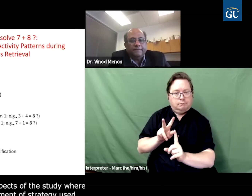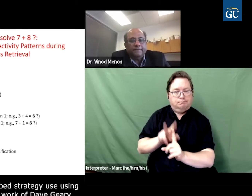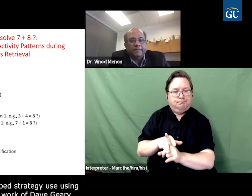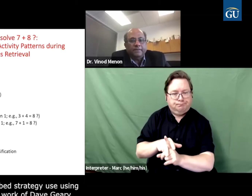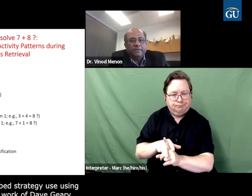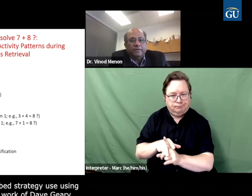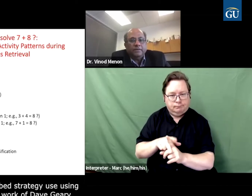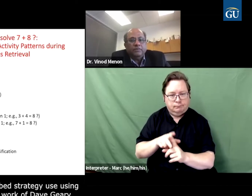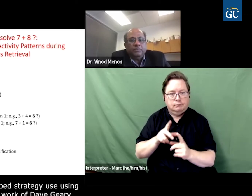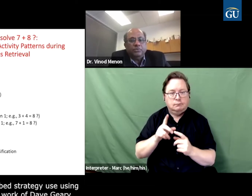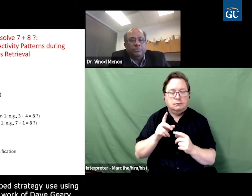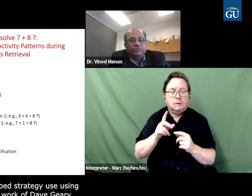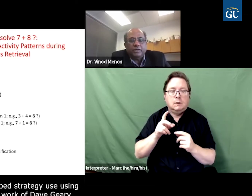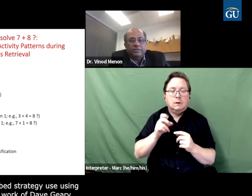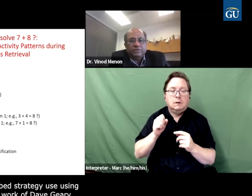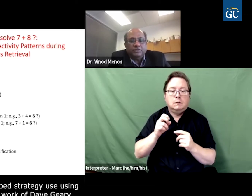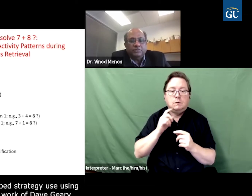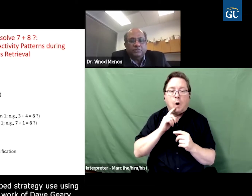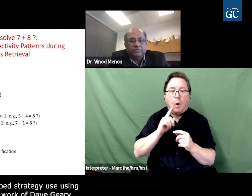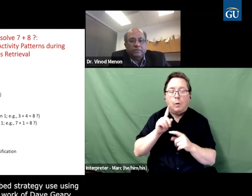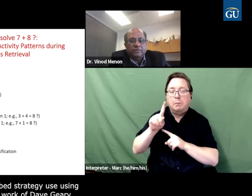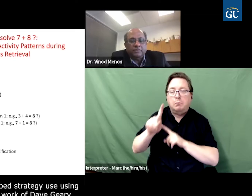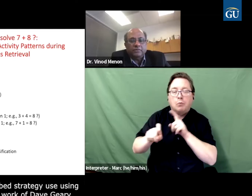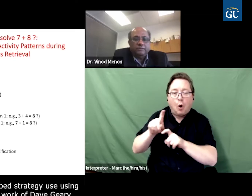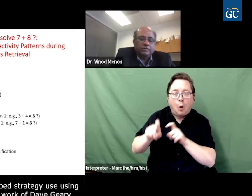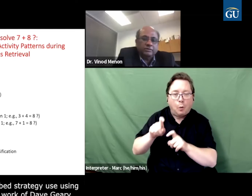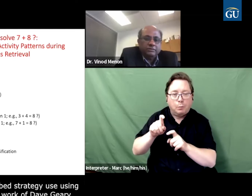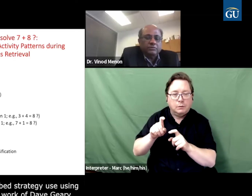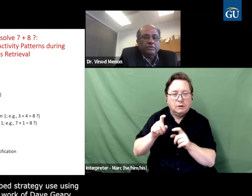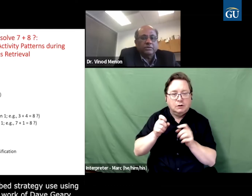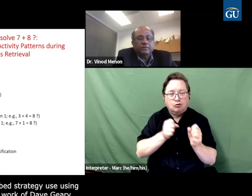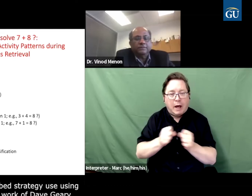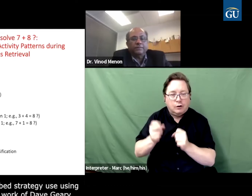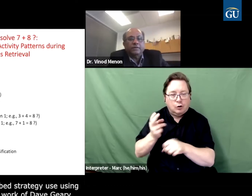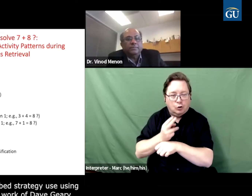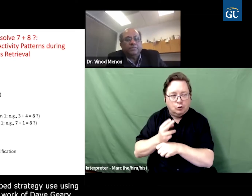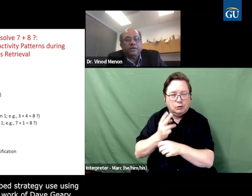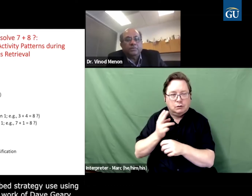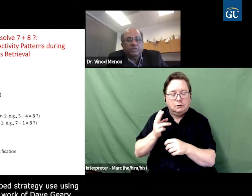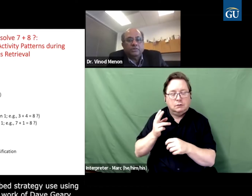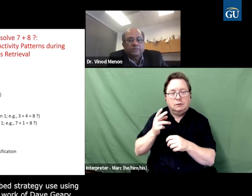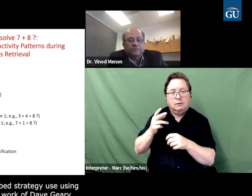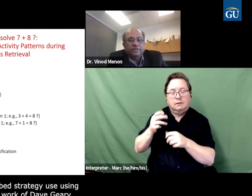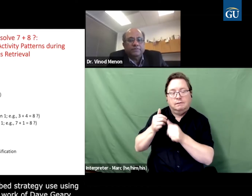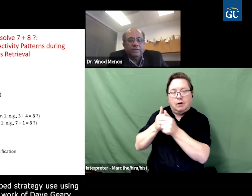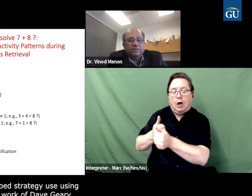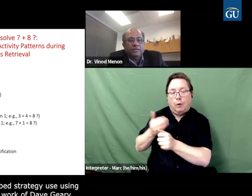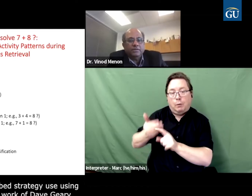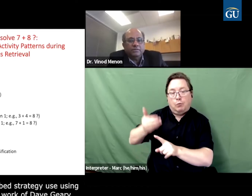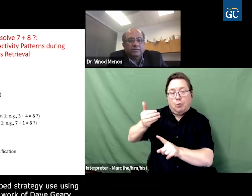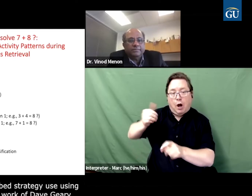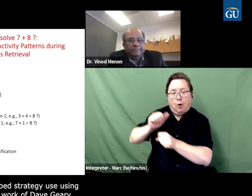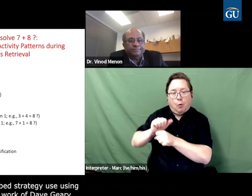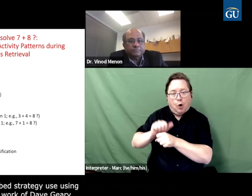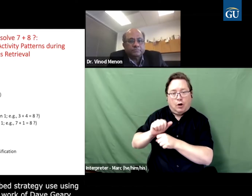the um the probe strategy used uh using the